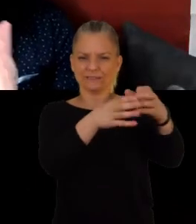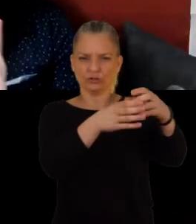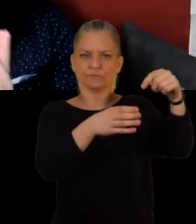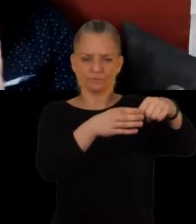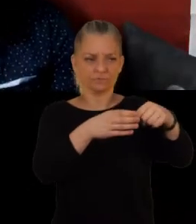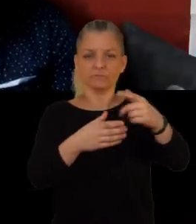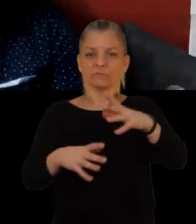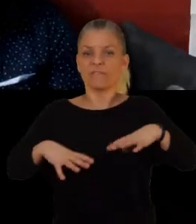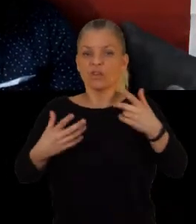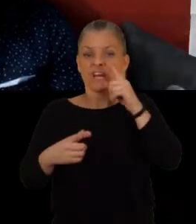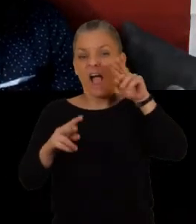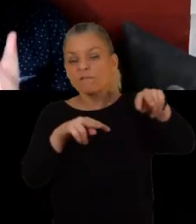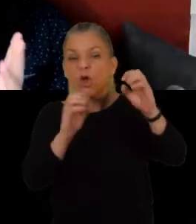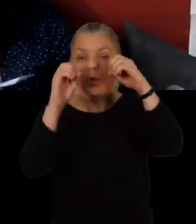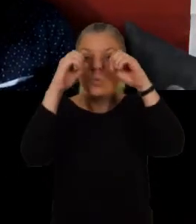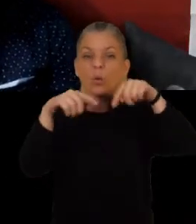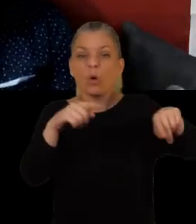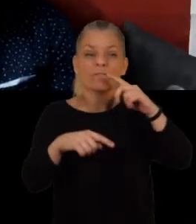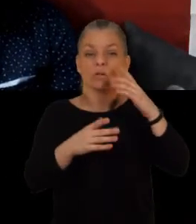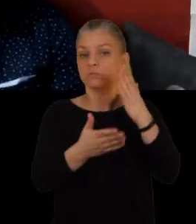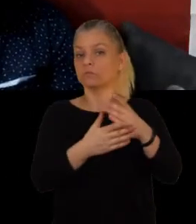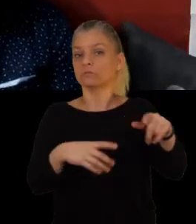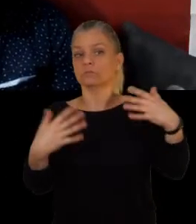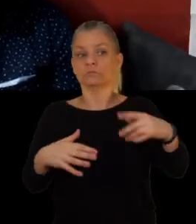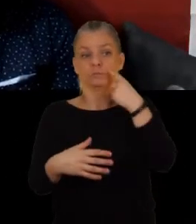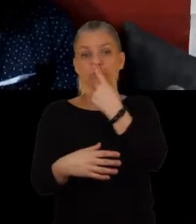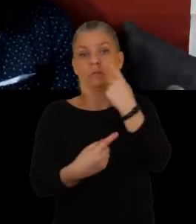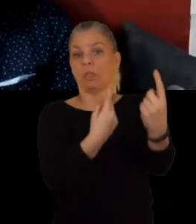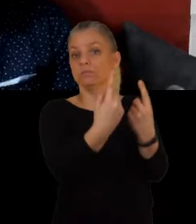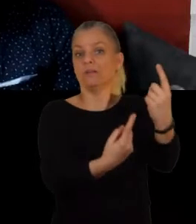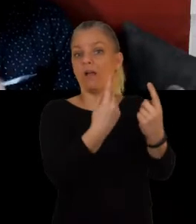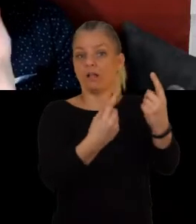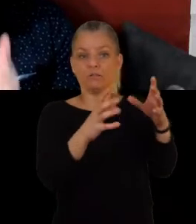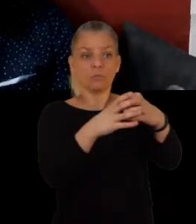called the mental health commission so feel free to to give it a google and kind of what they